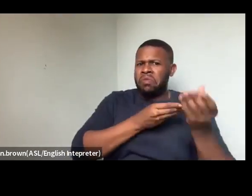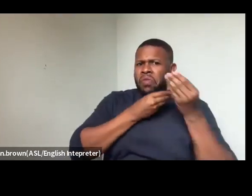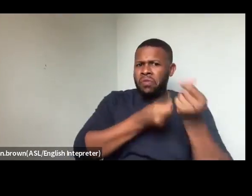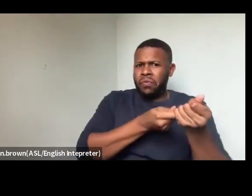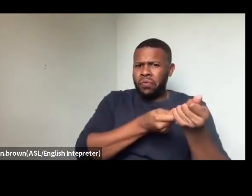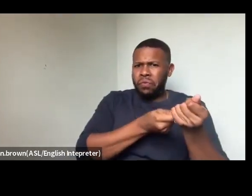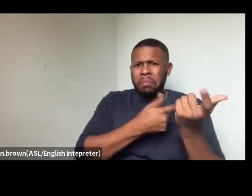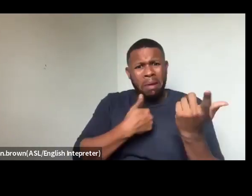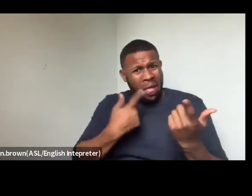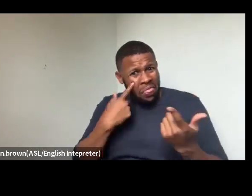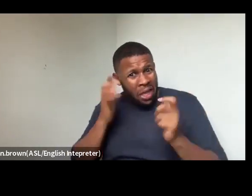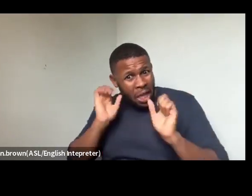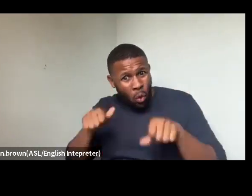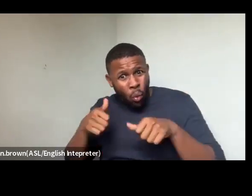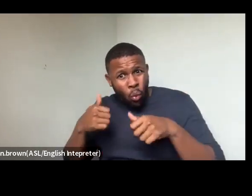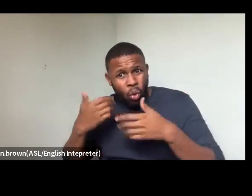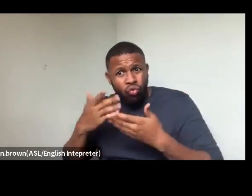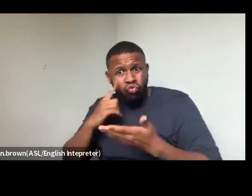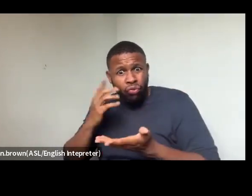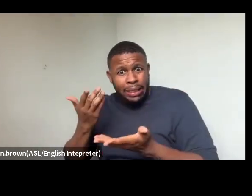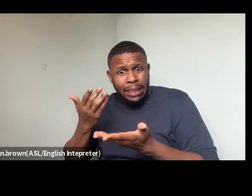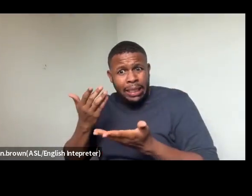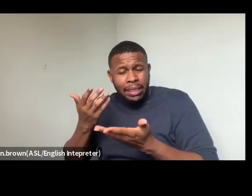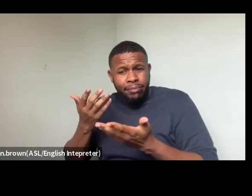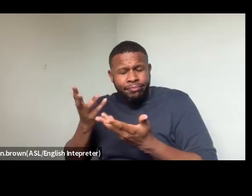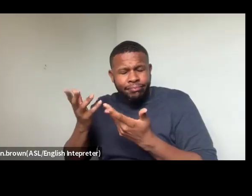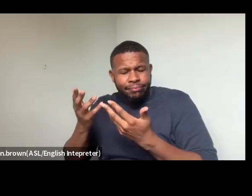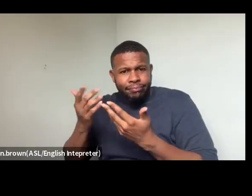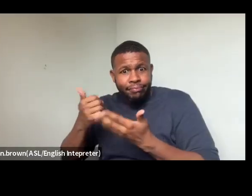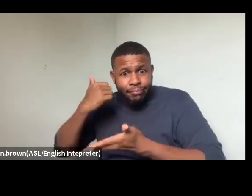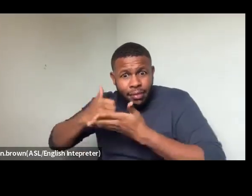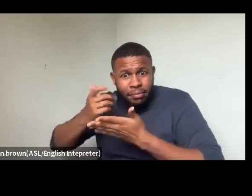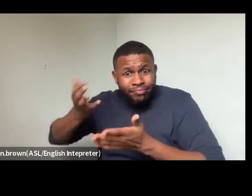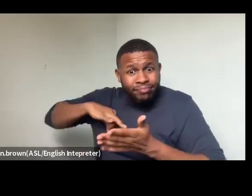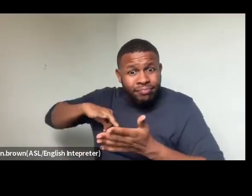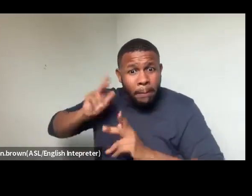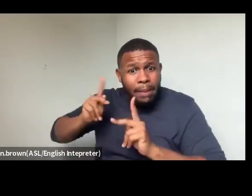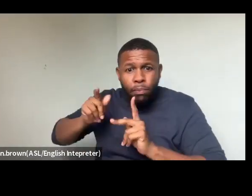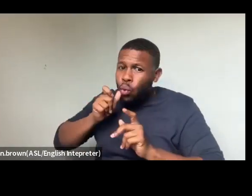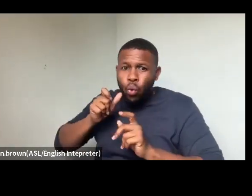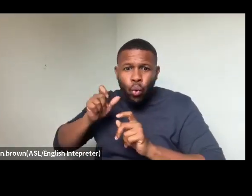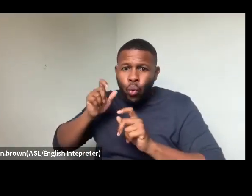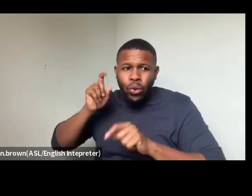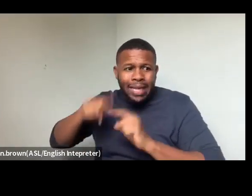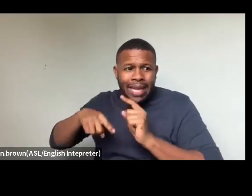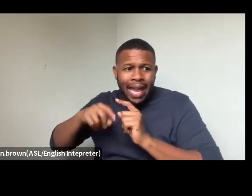family, my work. And it was so helpful during the